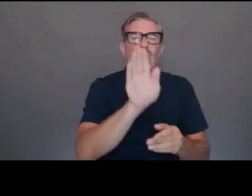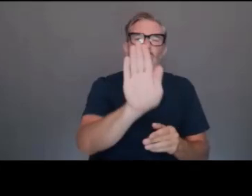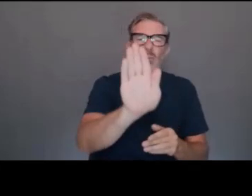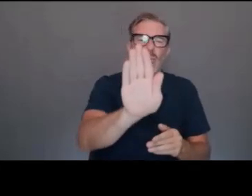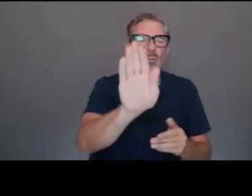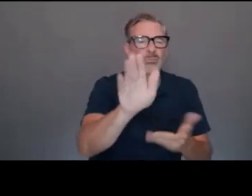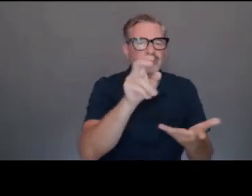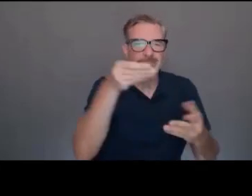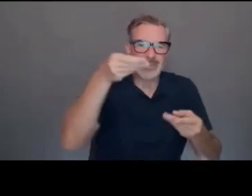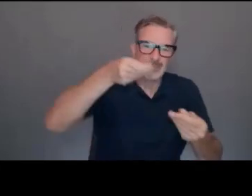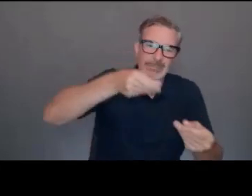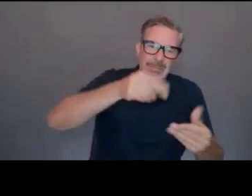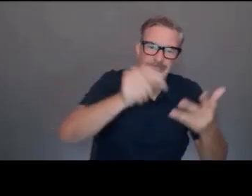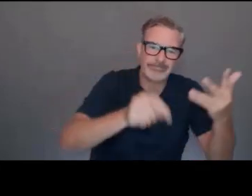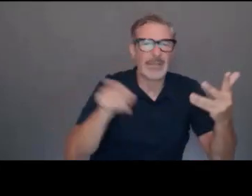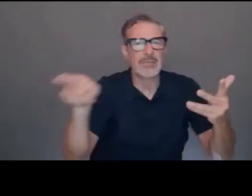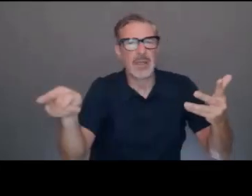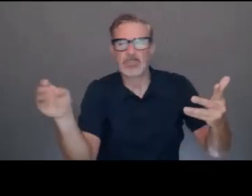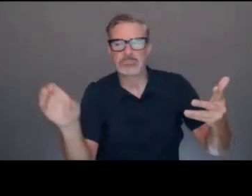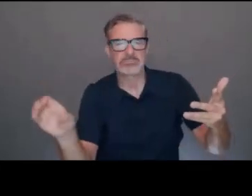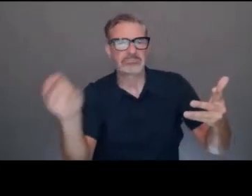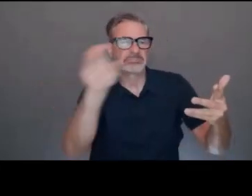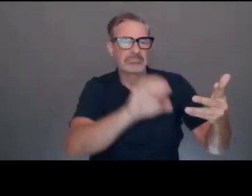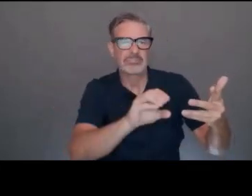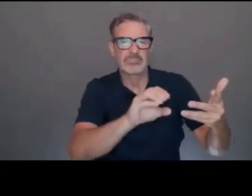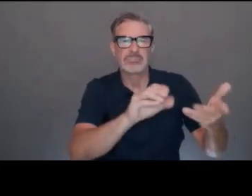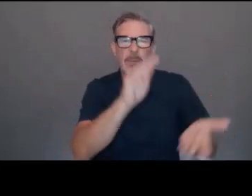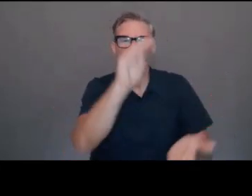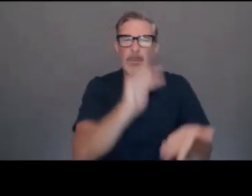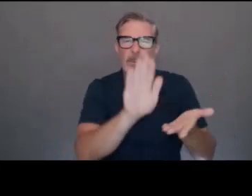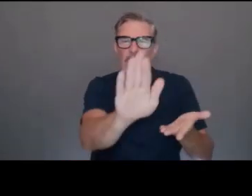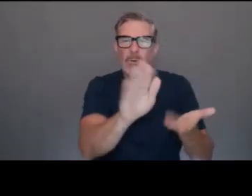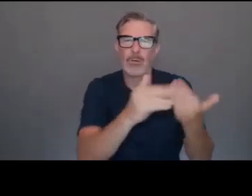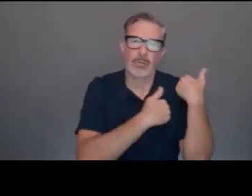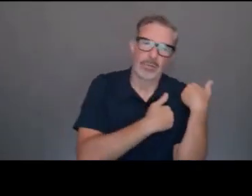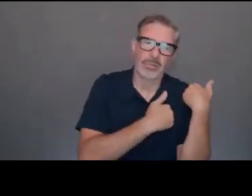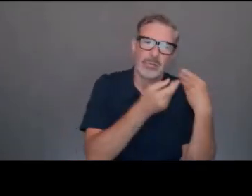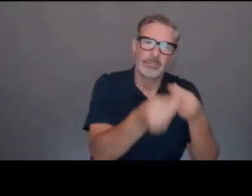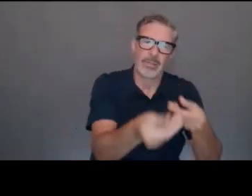Exceptional circumstances can be cases such as travelling to a